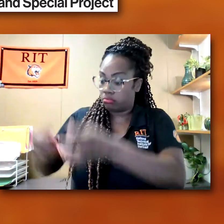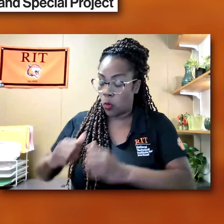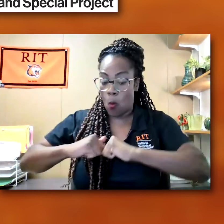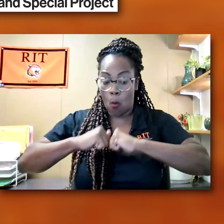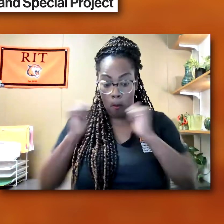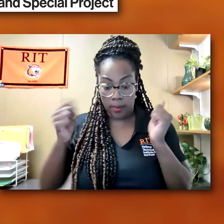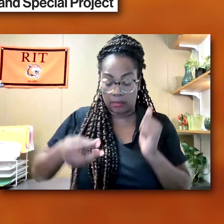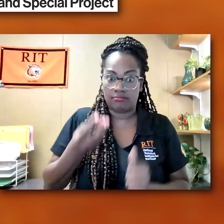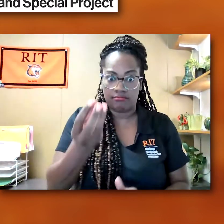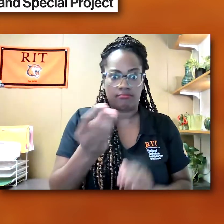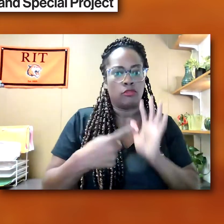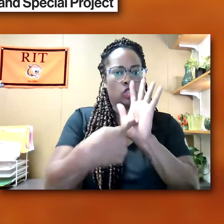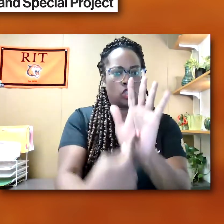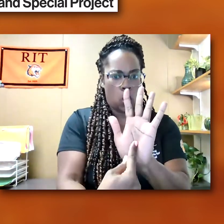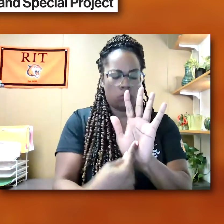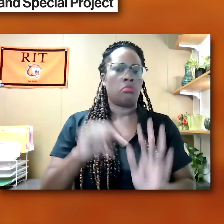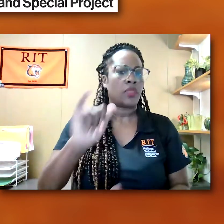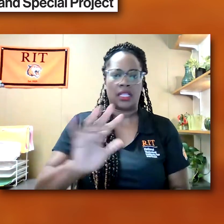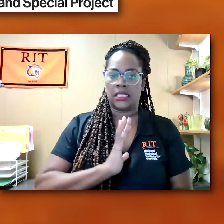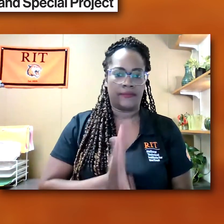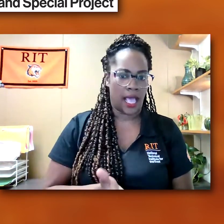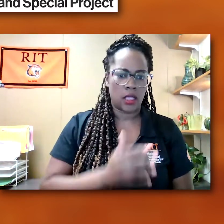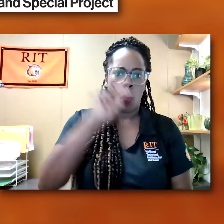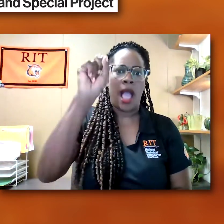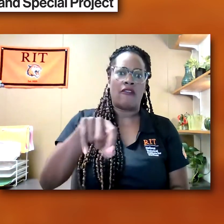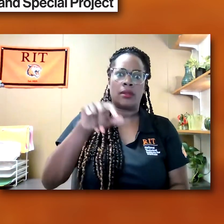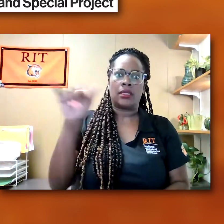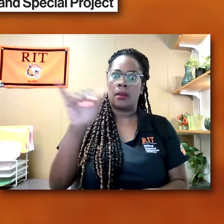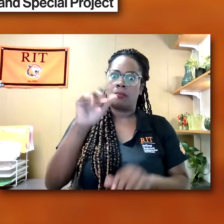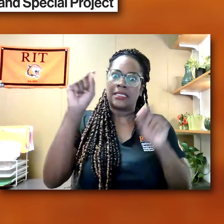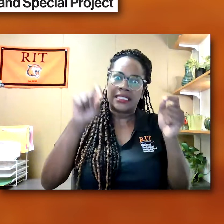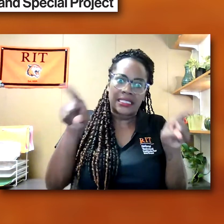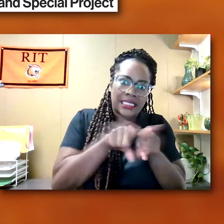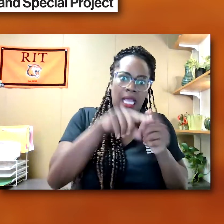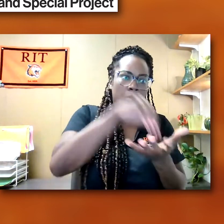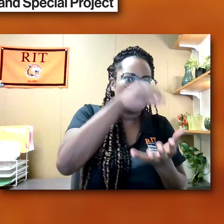while you're doing these tests and experiments, and then make sure that they are there